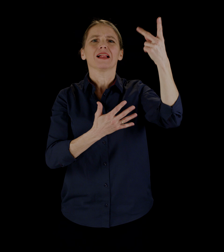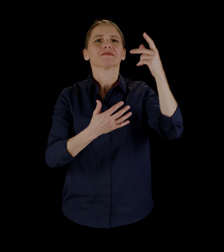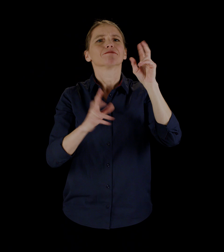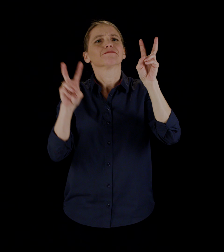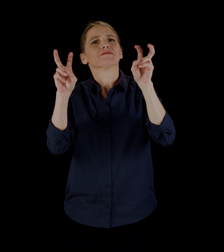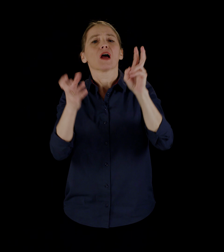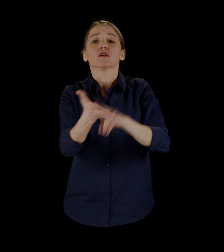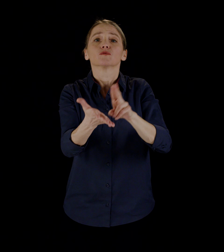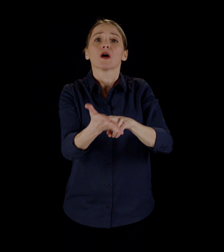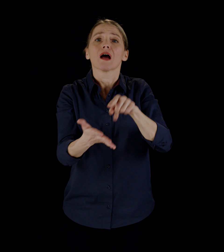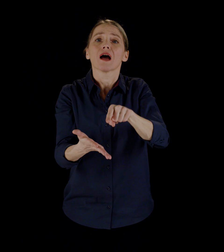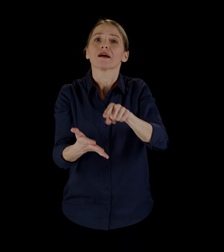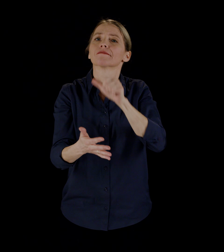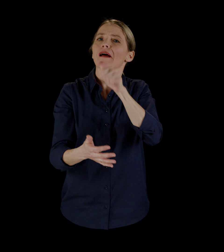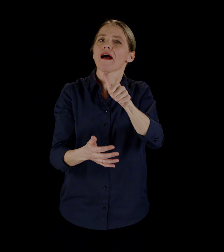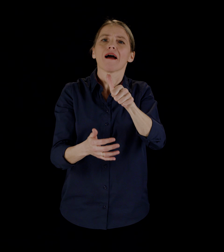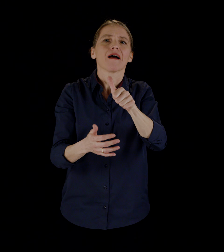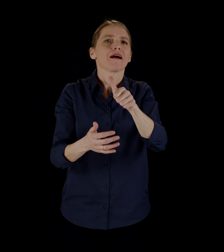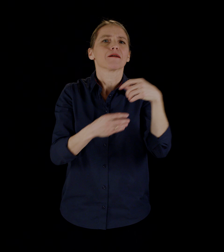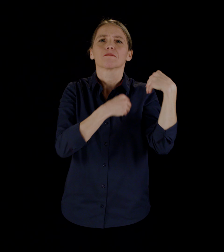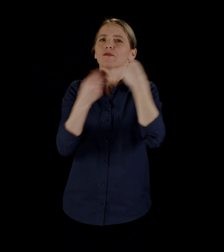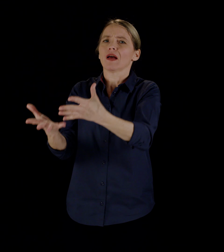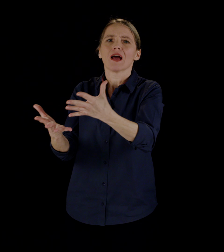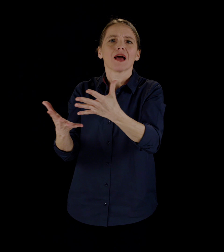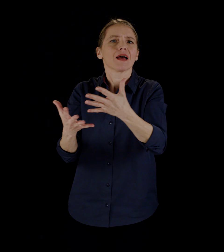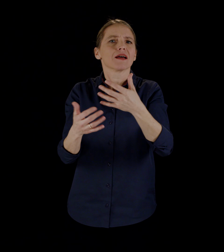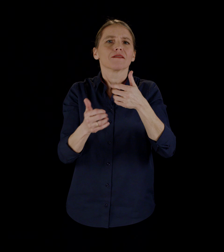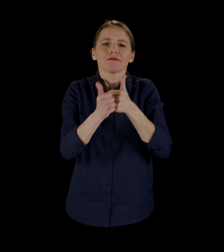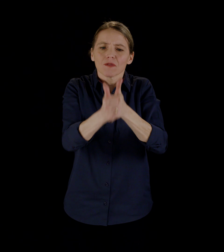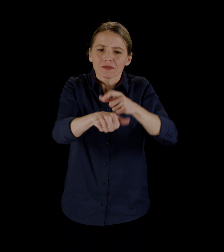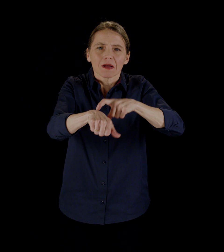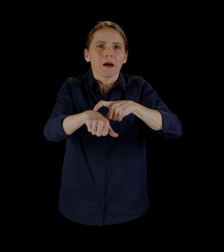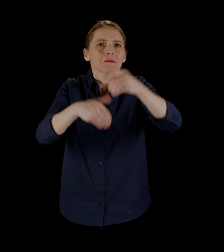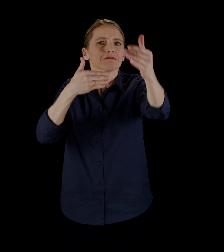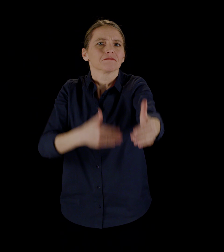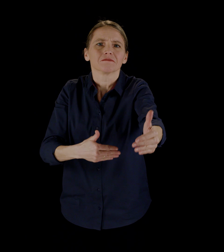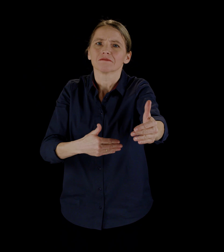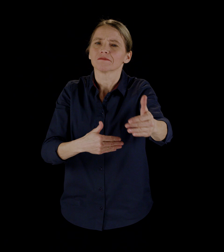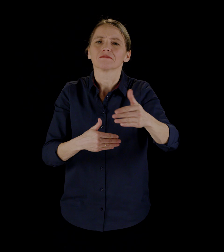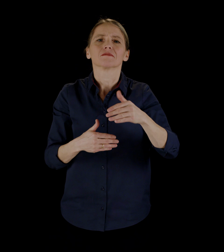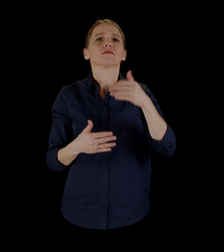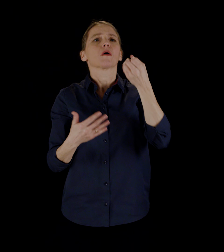In this instance, if the cancellation occurs within 45 calendar days of the start of the